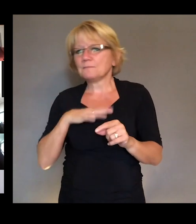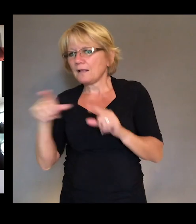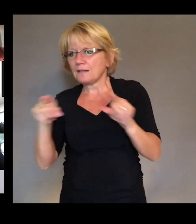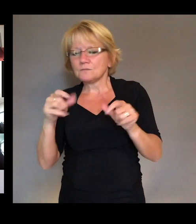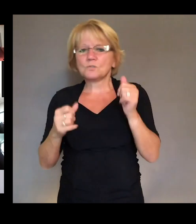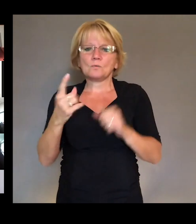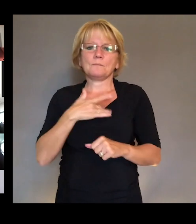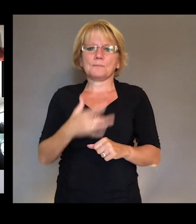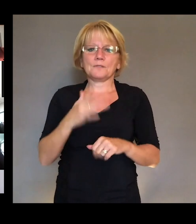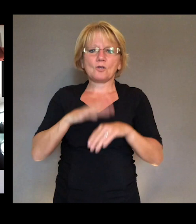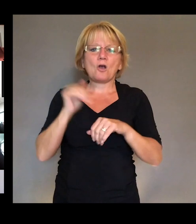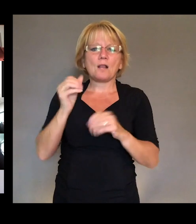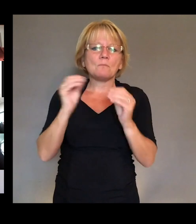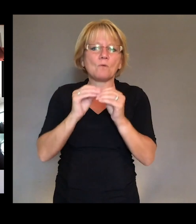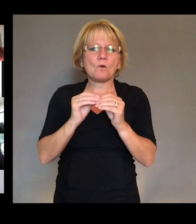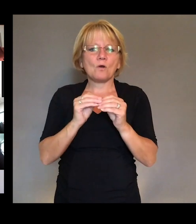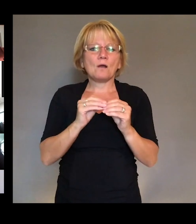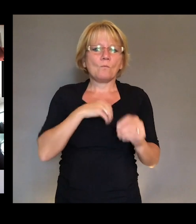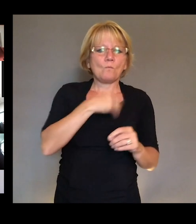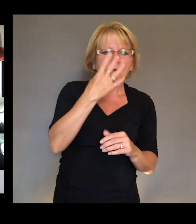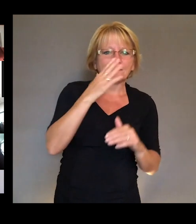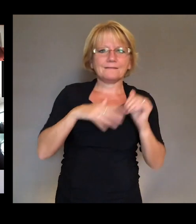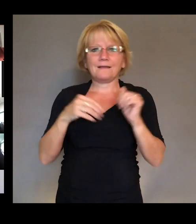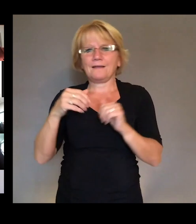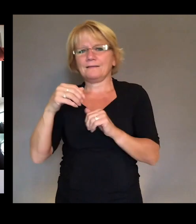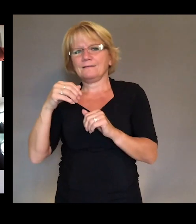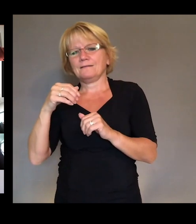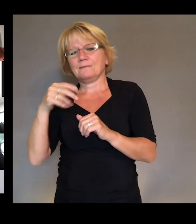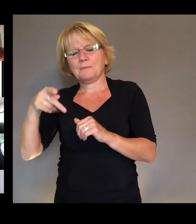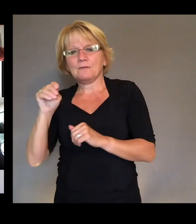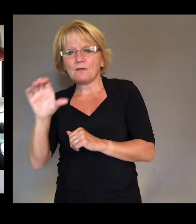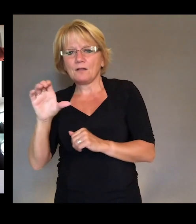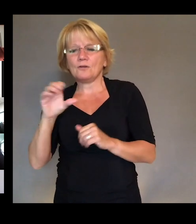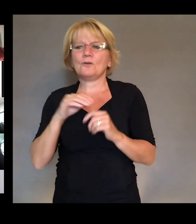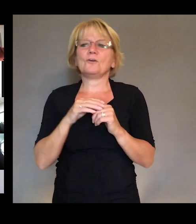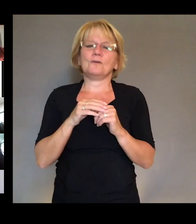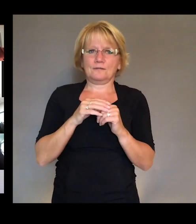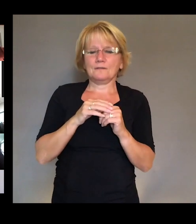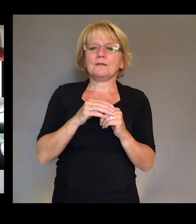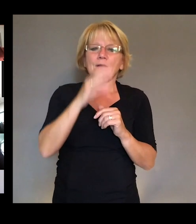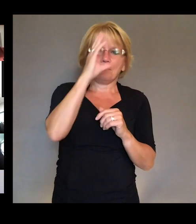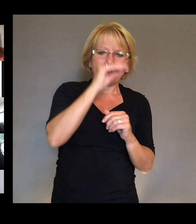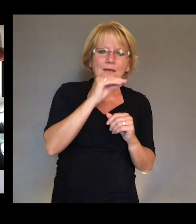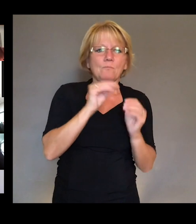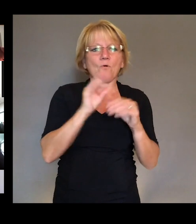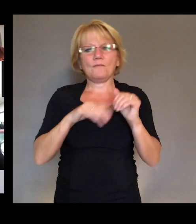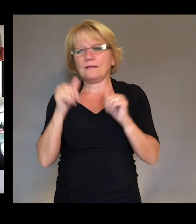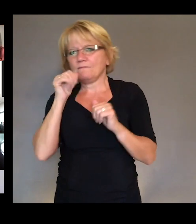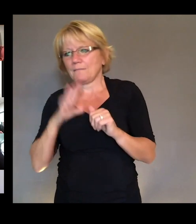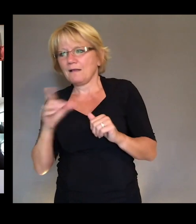and whites, more than any other students of color. And this is true across various demographic groups of instructors, not just white instructors. And so to me,